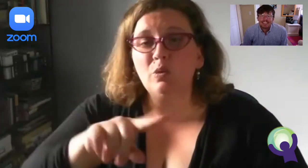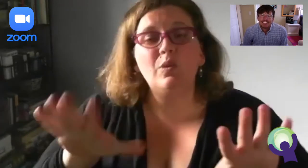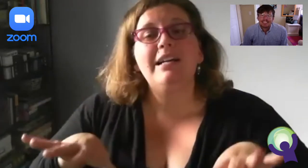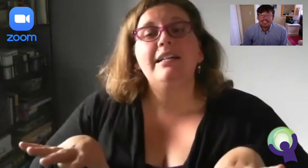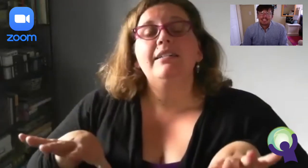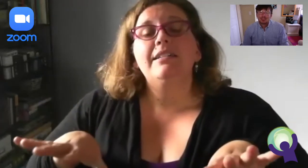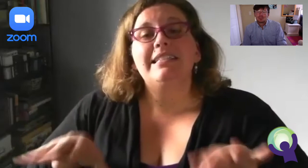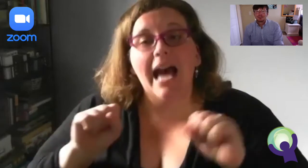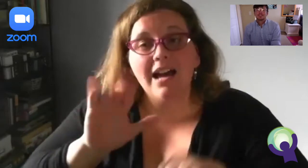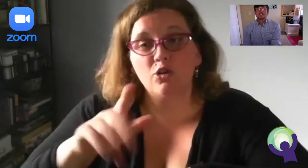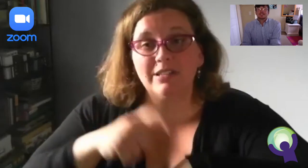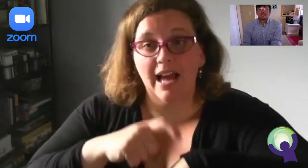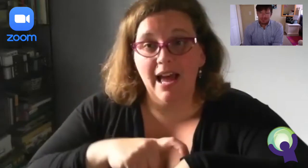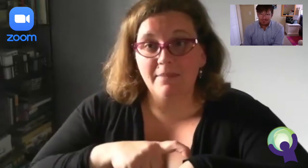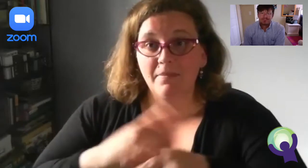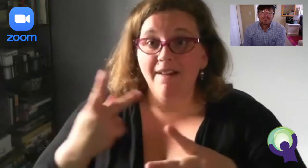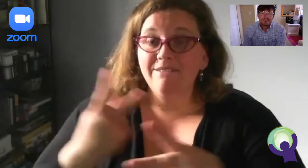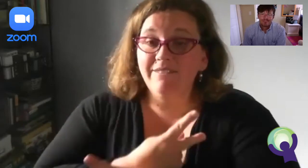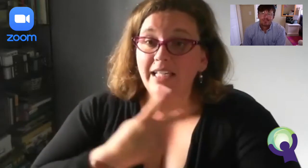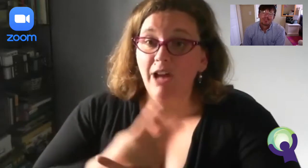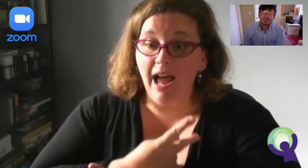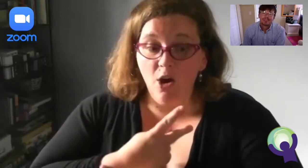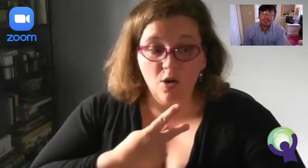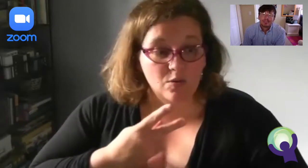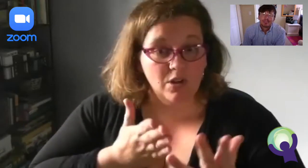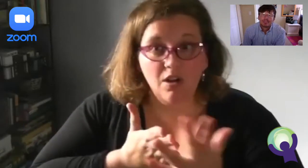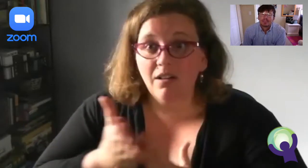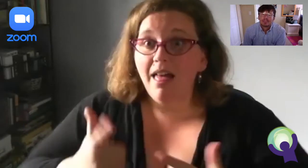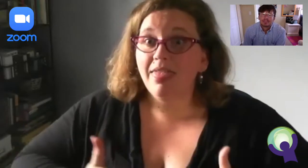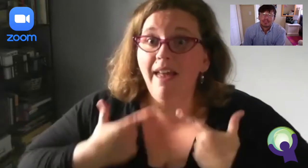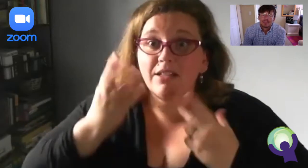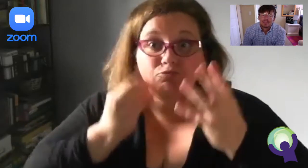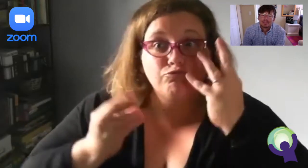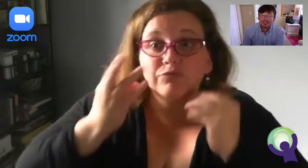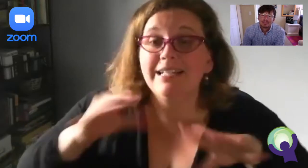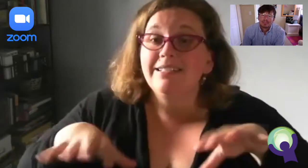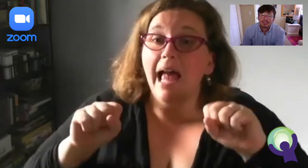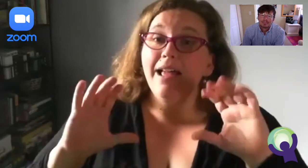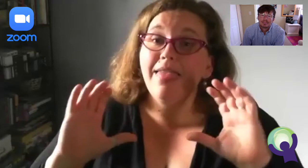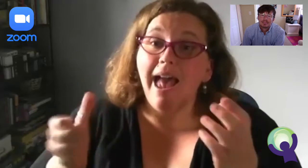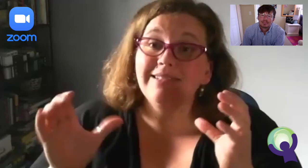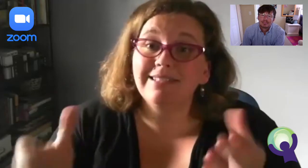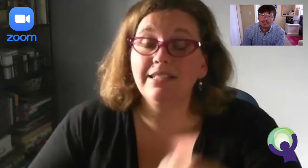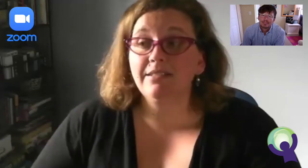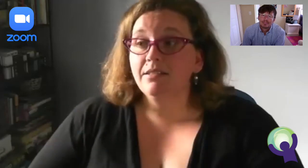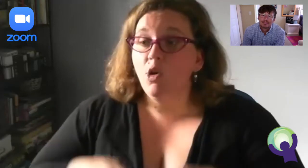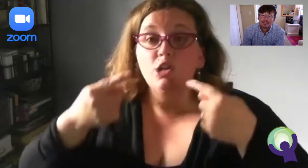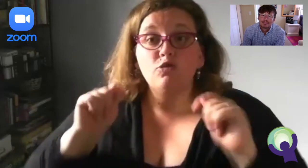my advice to all of you is to take your time and figure out through your life experiences.